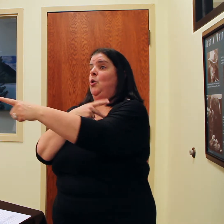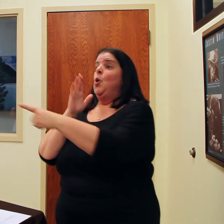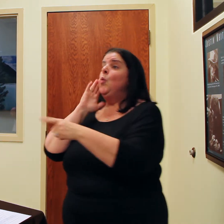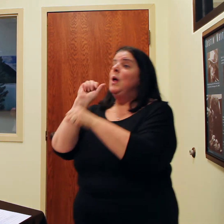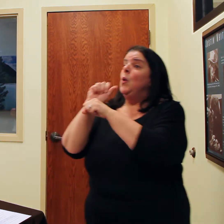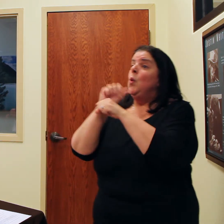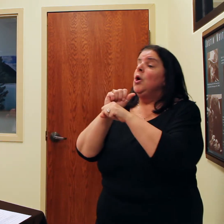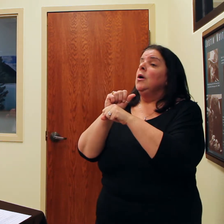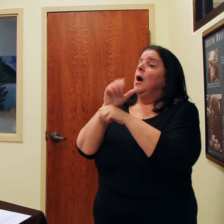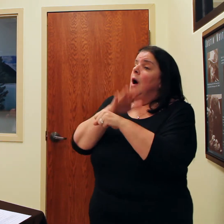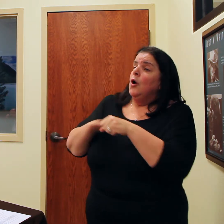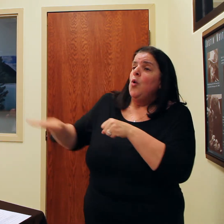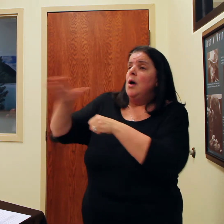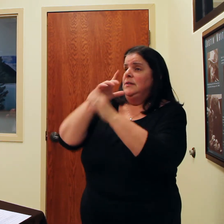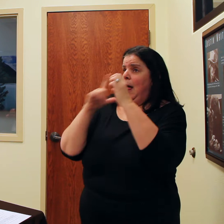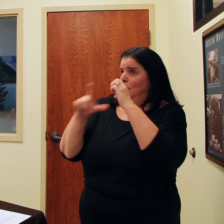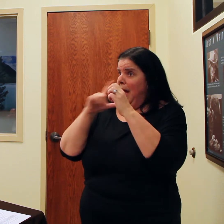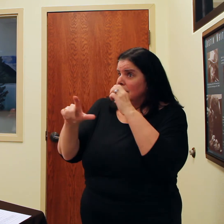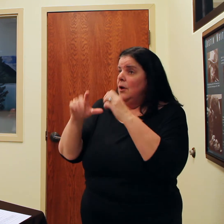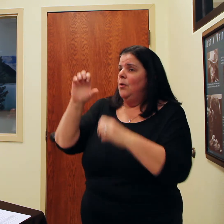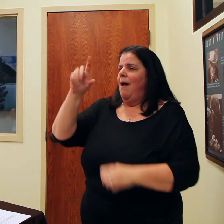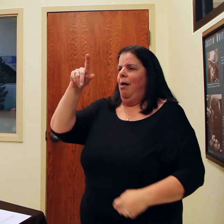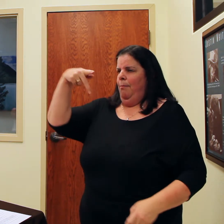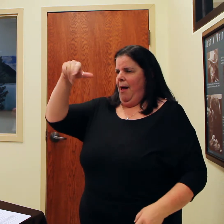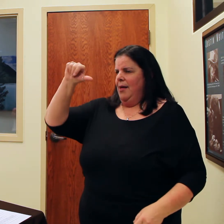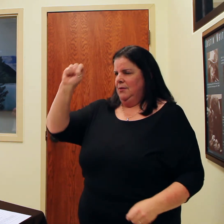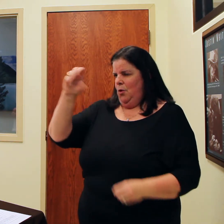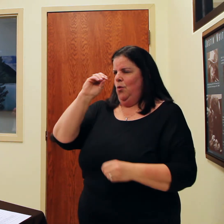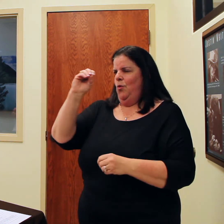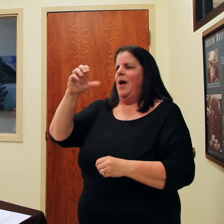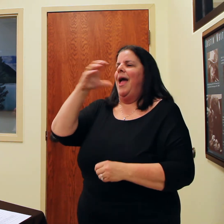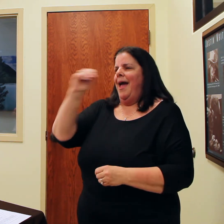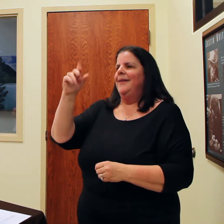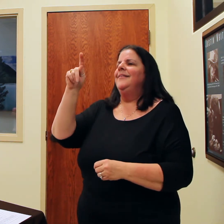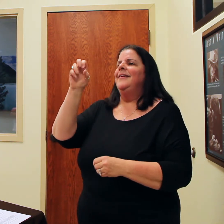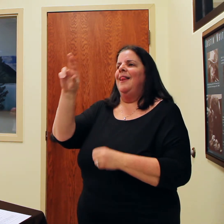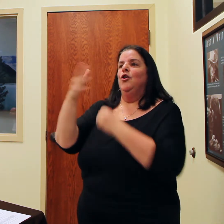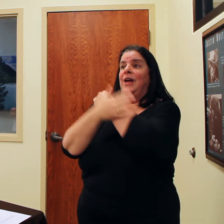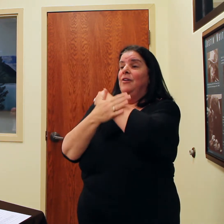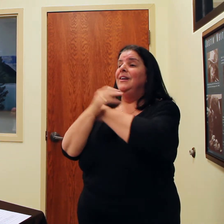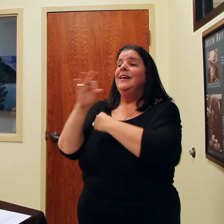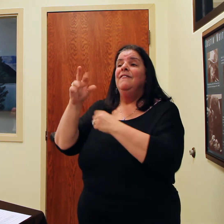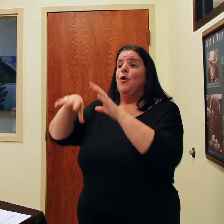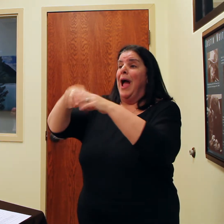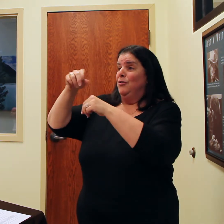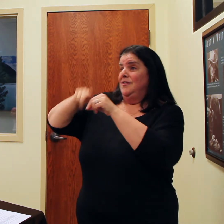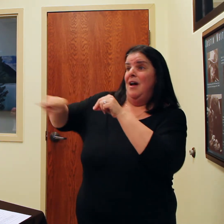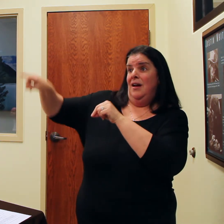and Teller county? [Ben] This is available in El Paso and Tellerr counties. If you happen to travel outside of that area or you're...